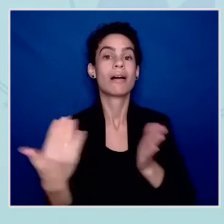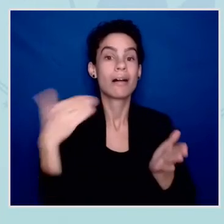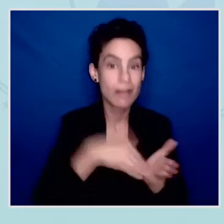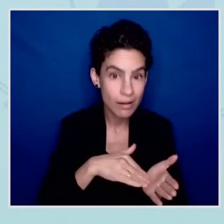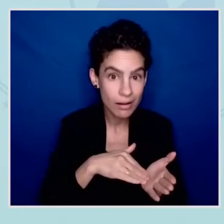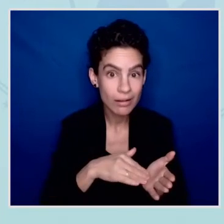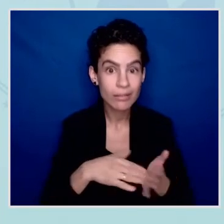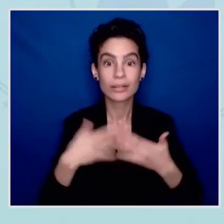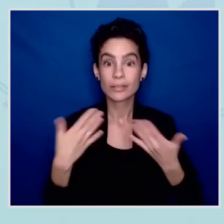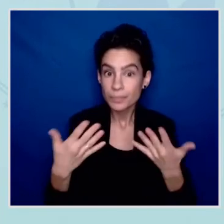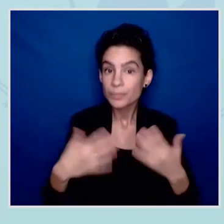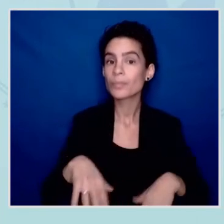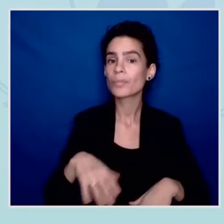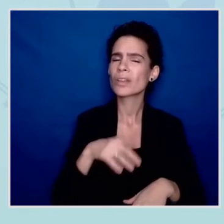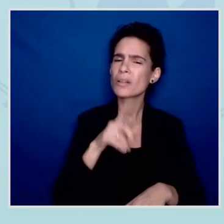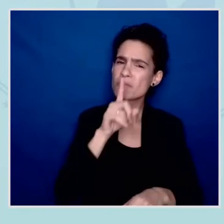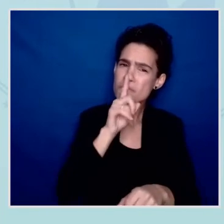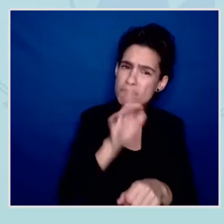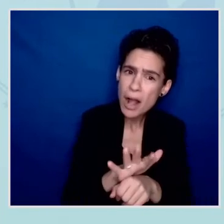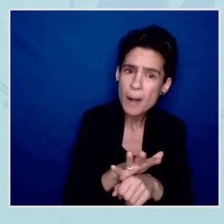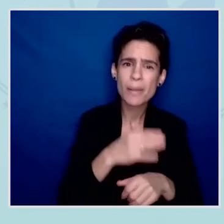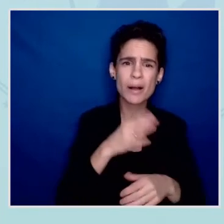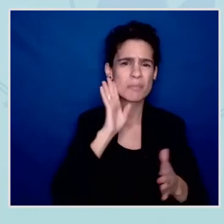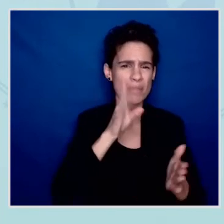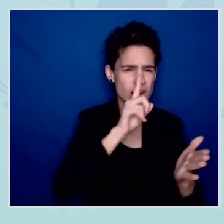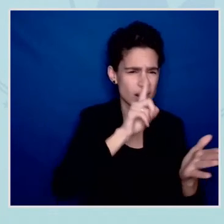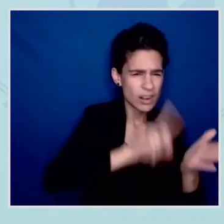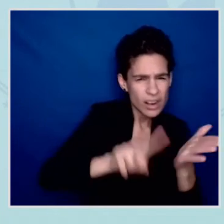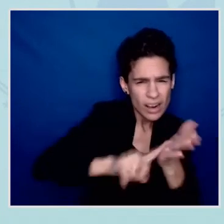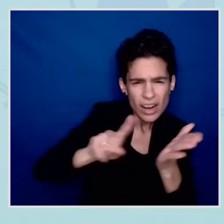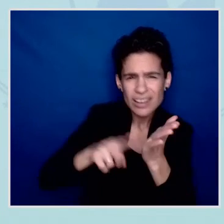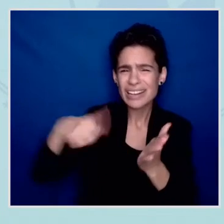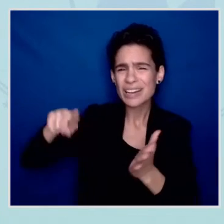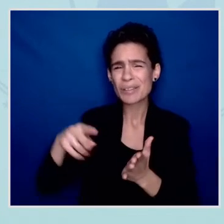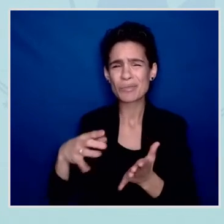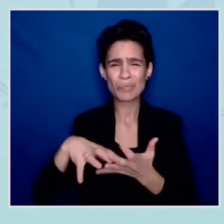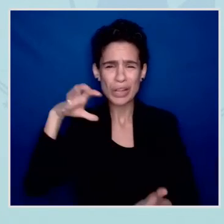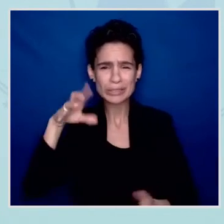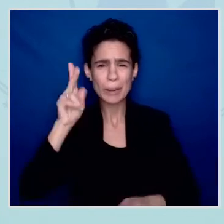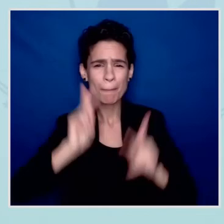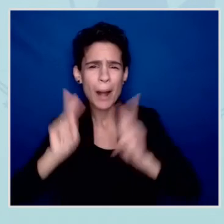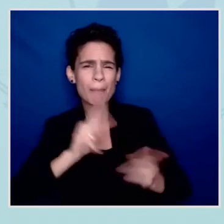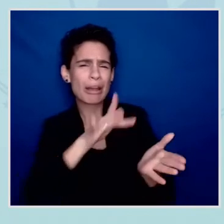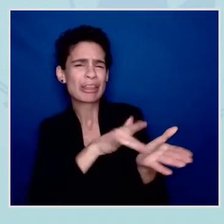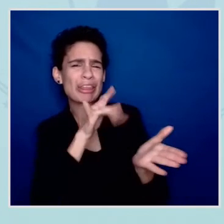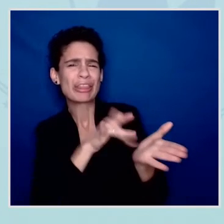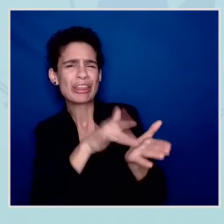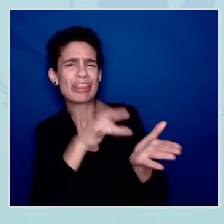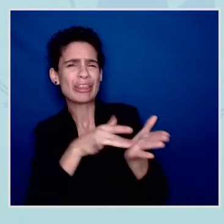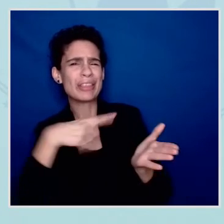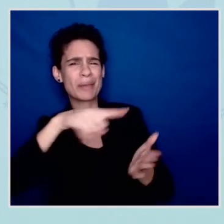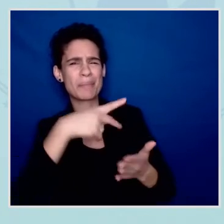WE WANT TO HELP THEM GET TO THE OTHER SIDE OF THIS CRISIS.